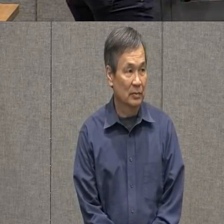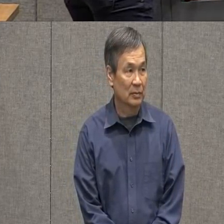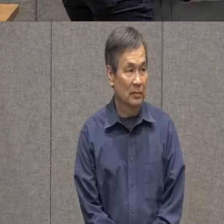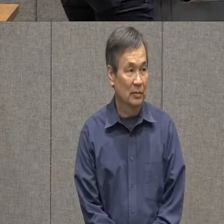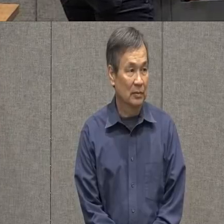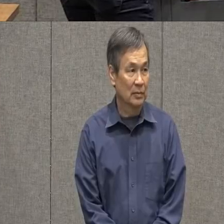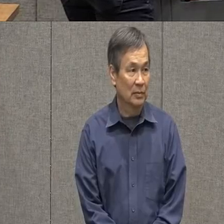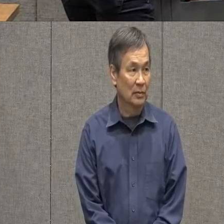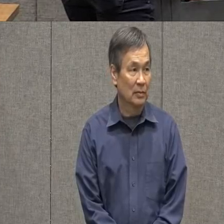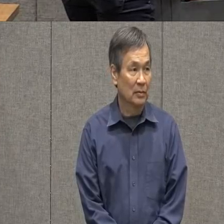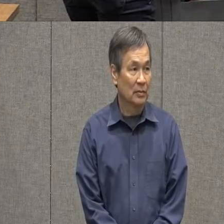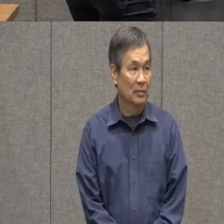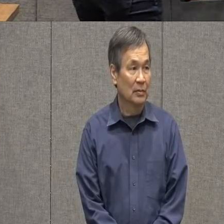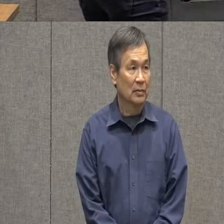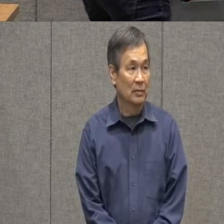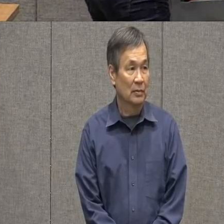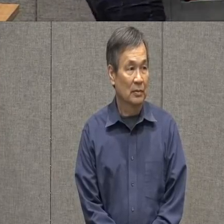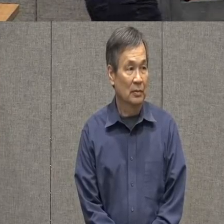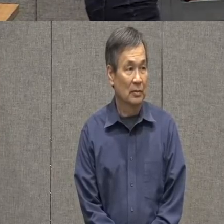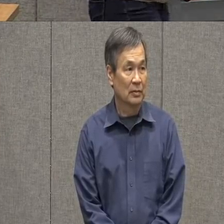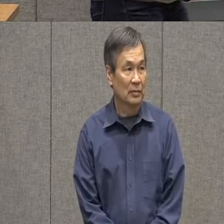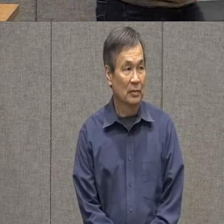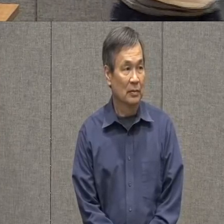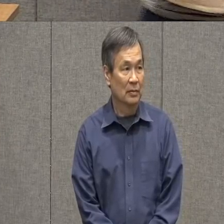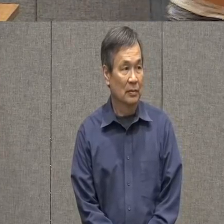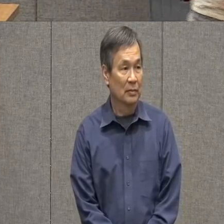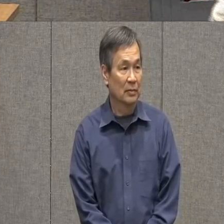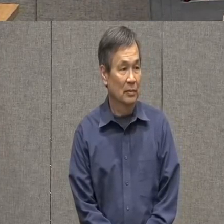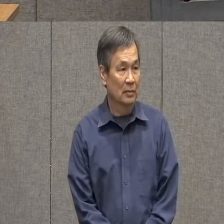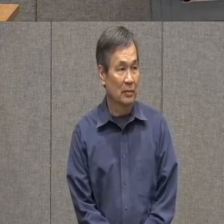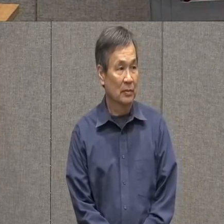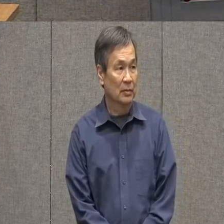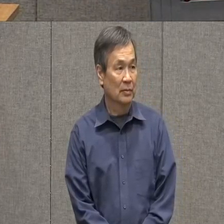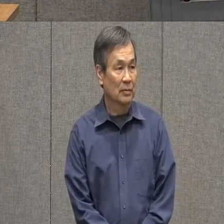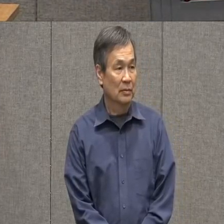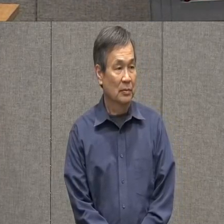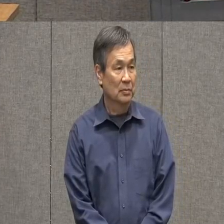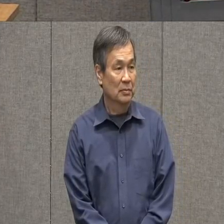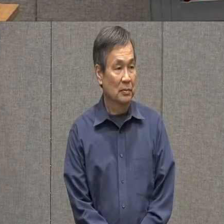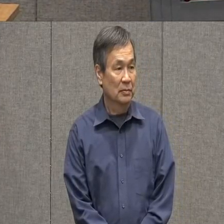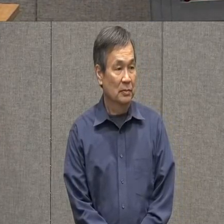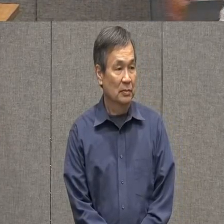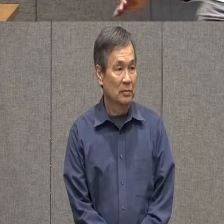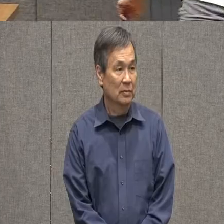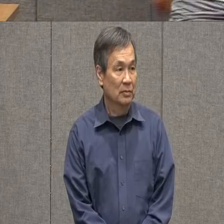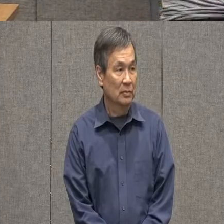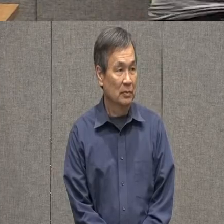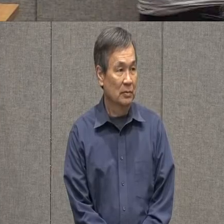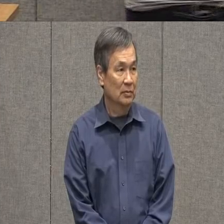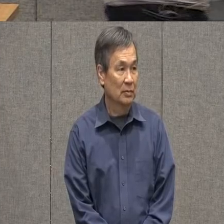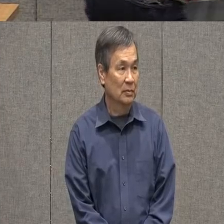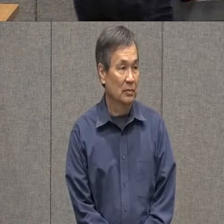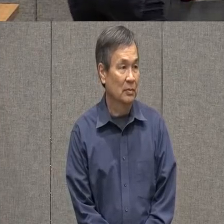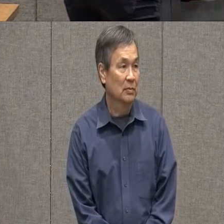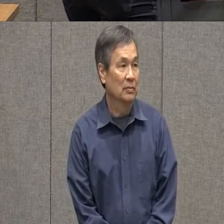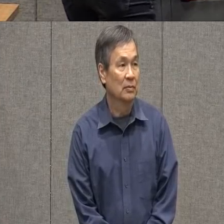'cause I want to. I'm gonna slant my hip line. I have one leg that's diagonal and one leg that's straight.